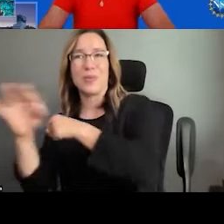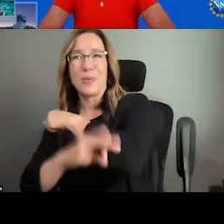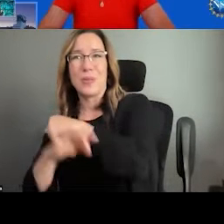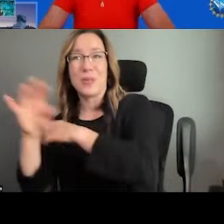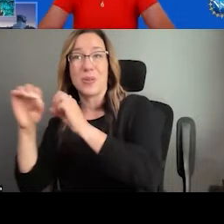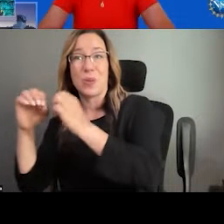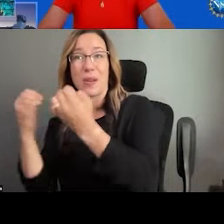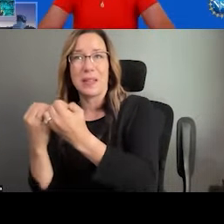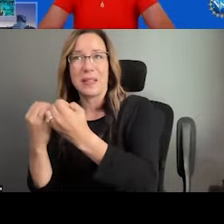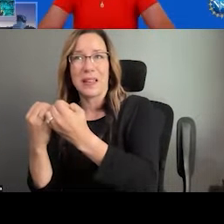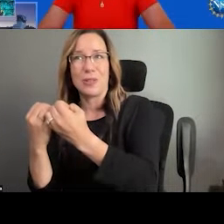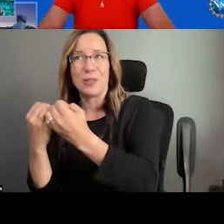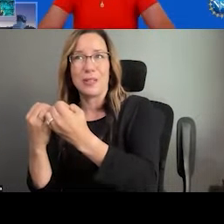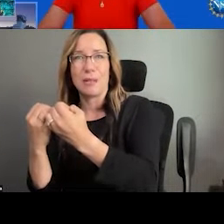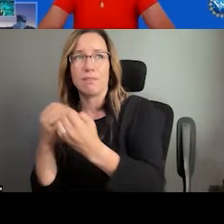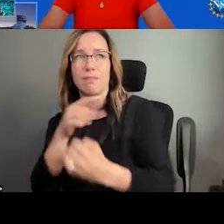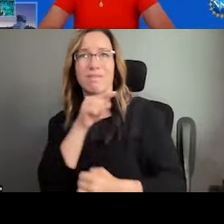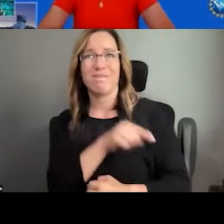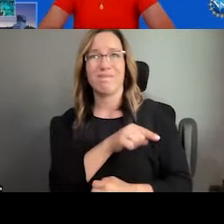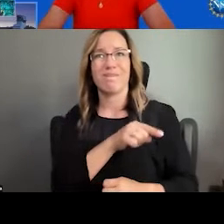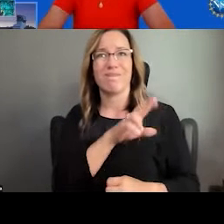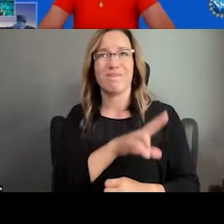the cognizant NSF program officer prior to